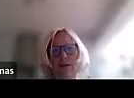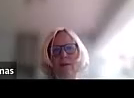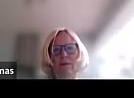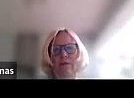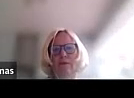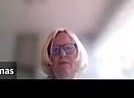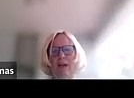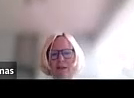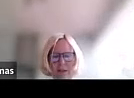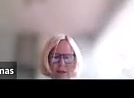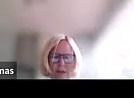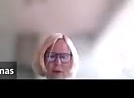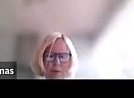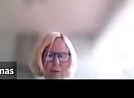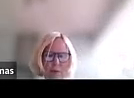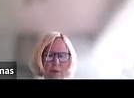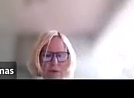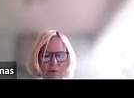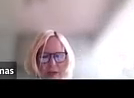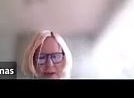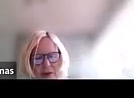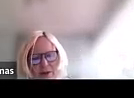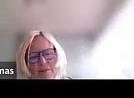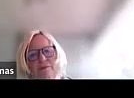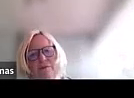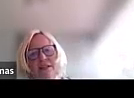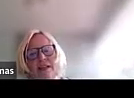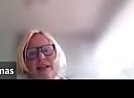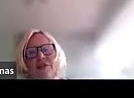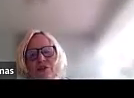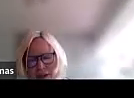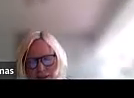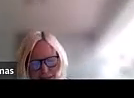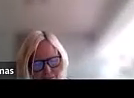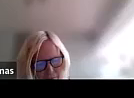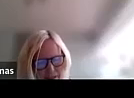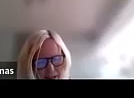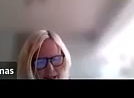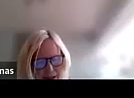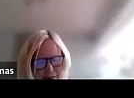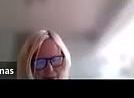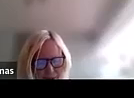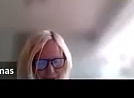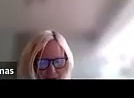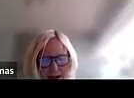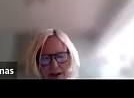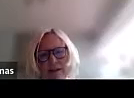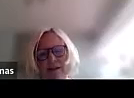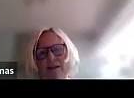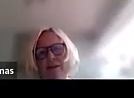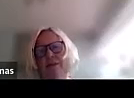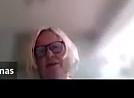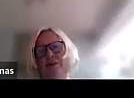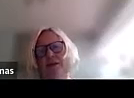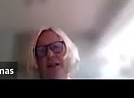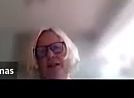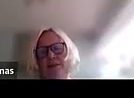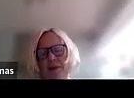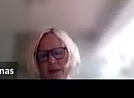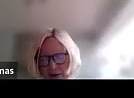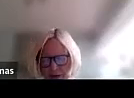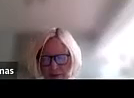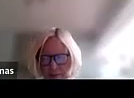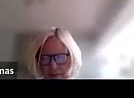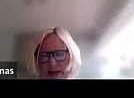Liz.Thomas: So we've all really welcomed the recent interest in women's health, and it has highlighted the difficulties experienced by many